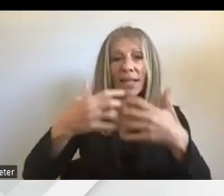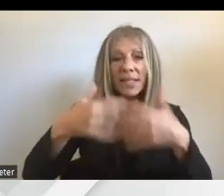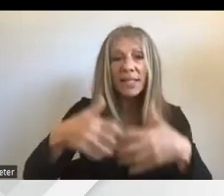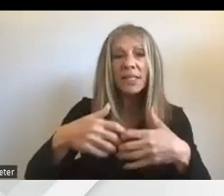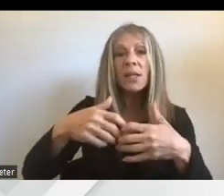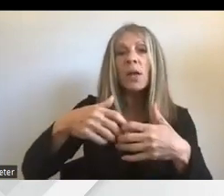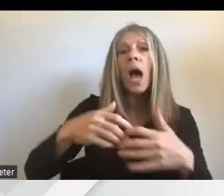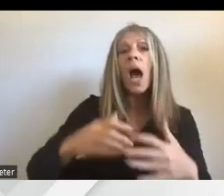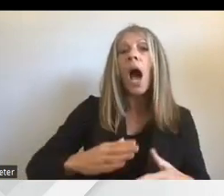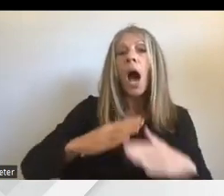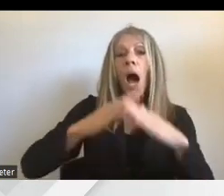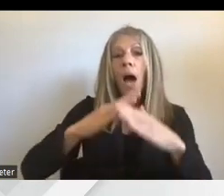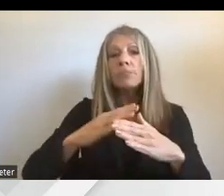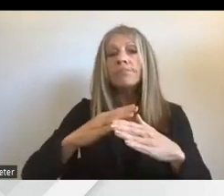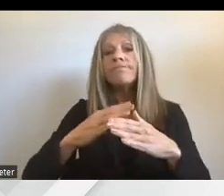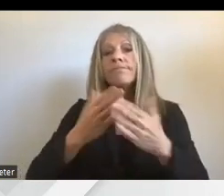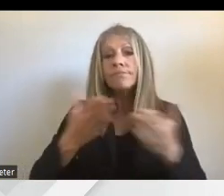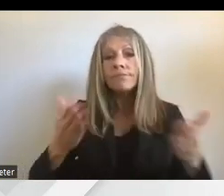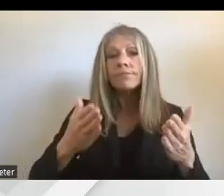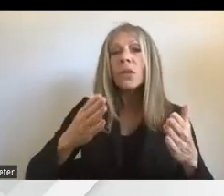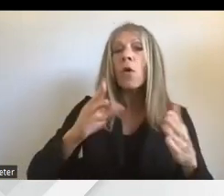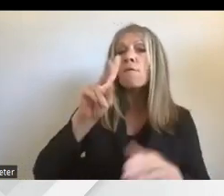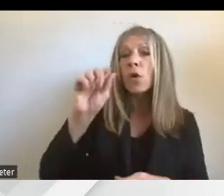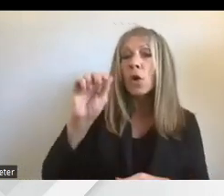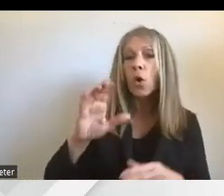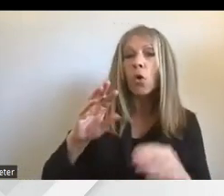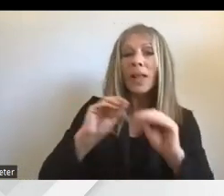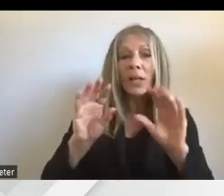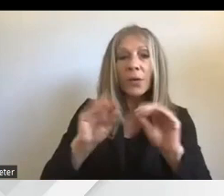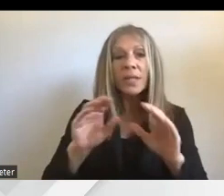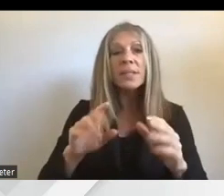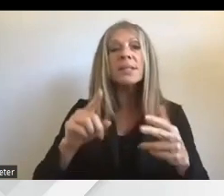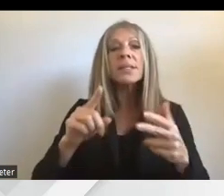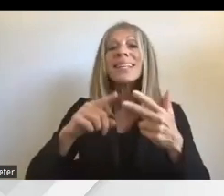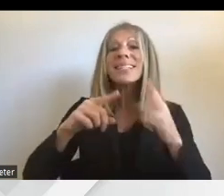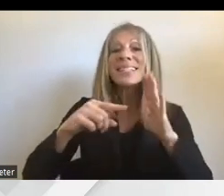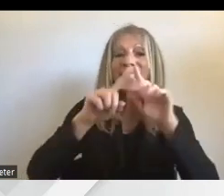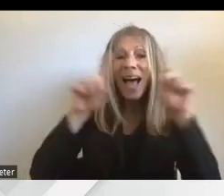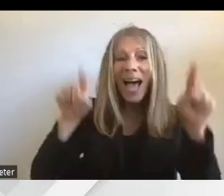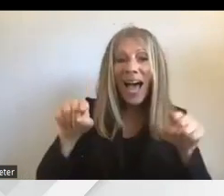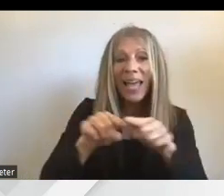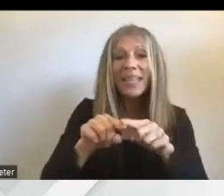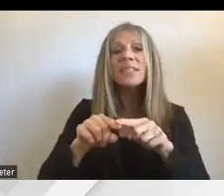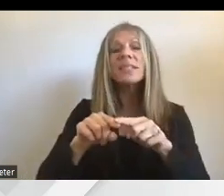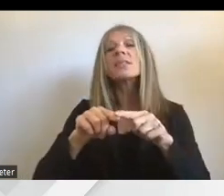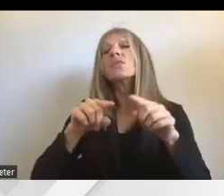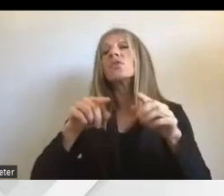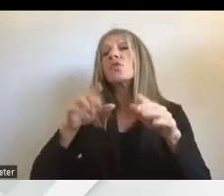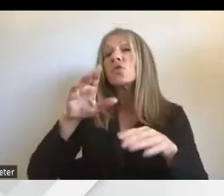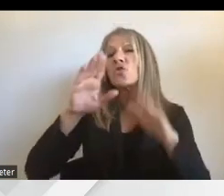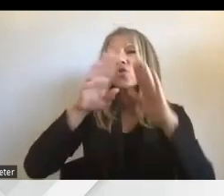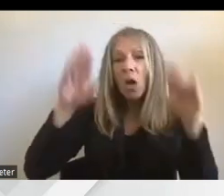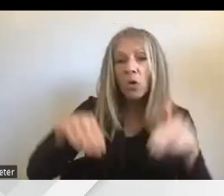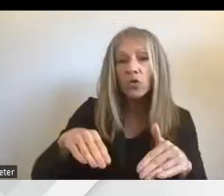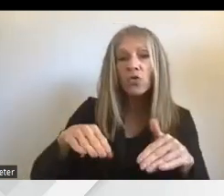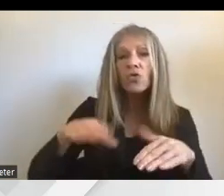clearance; pedestrian signs; street furniture; transit stops and transit shelters; on-street